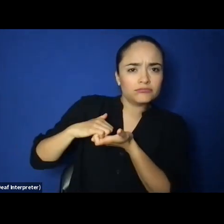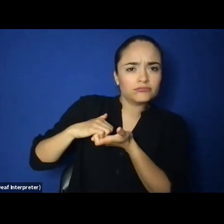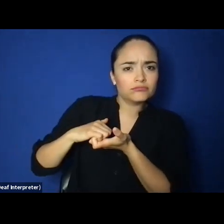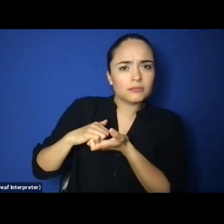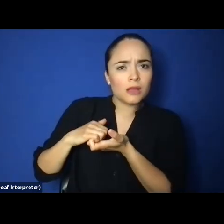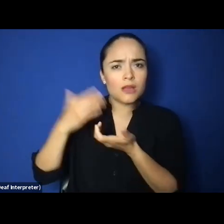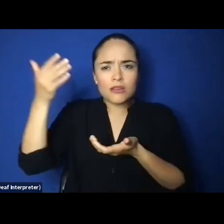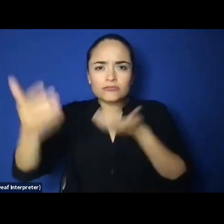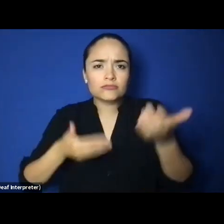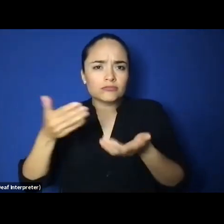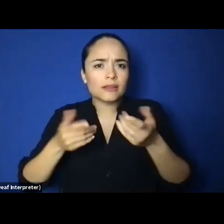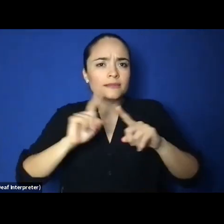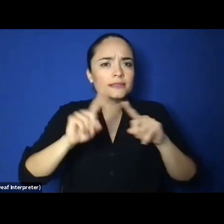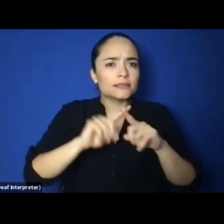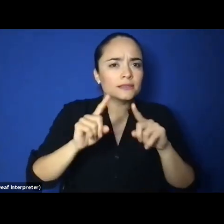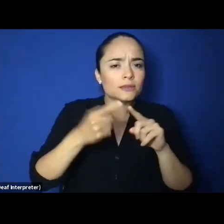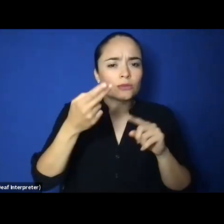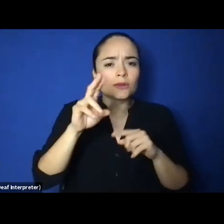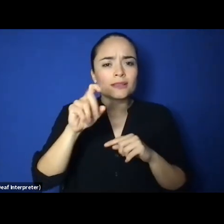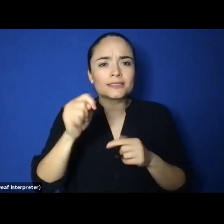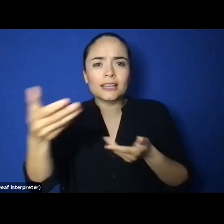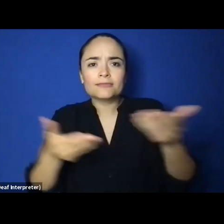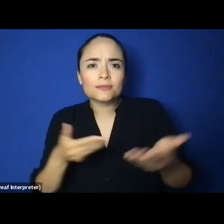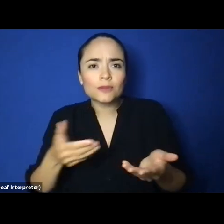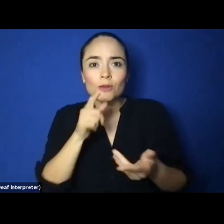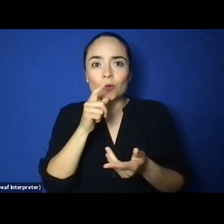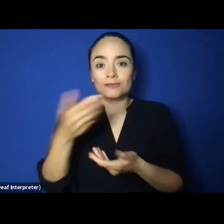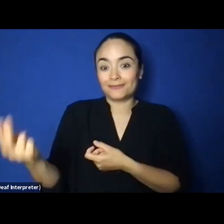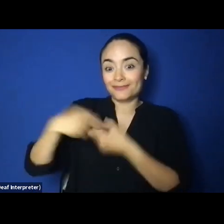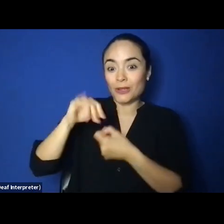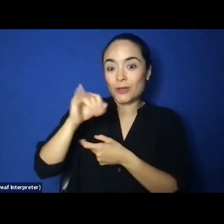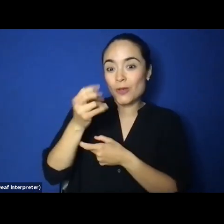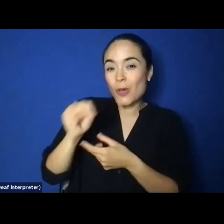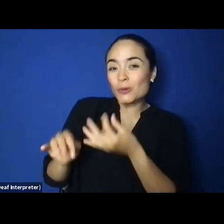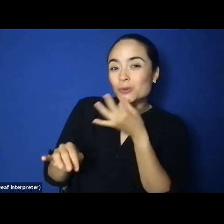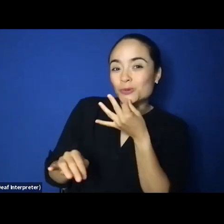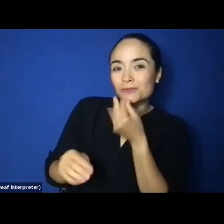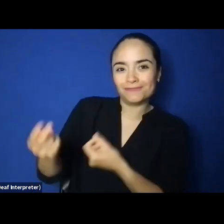webinar like John Hupfield coming up shortly, and that the guests are able, we're able to share with